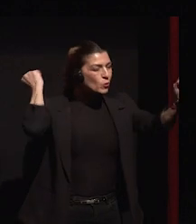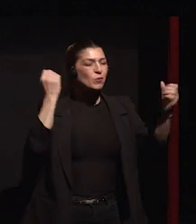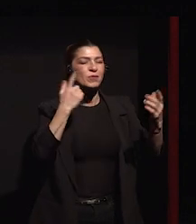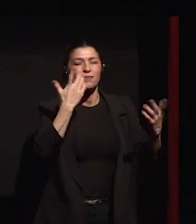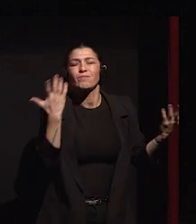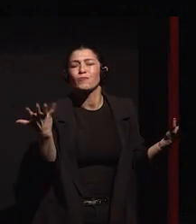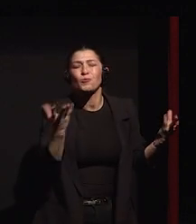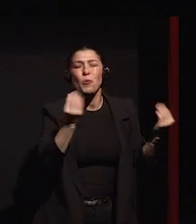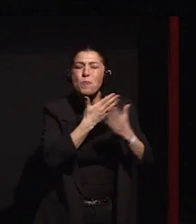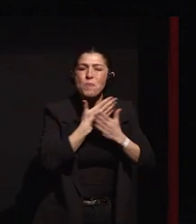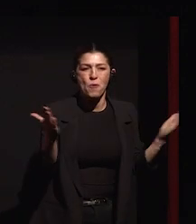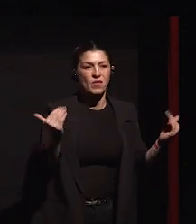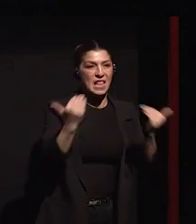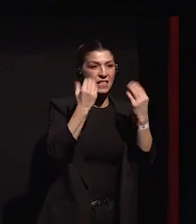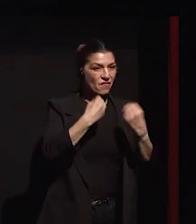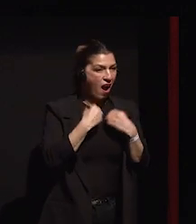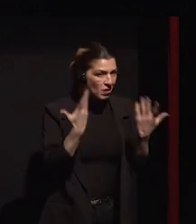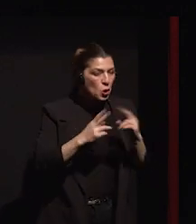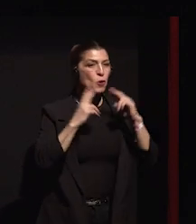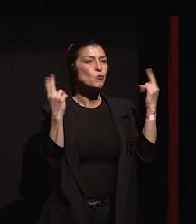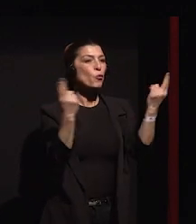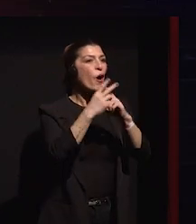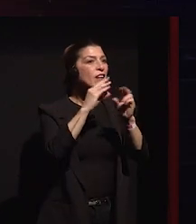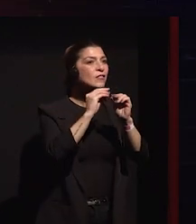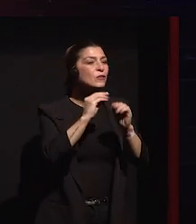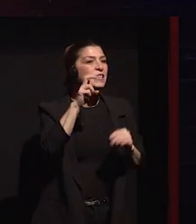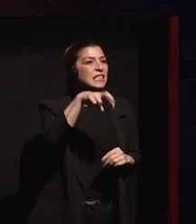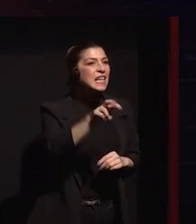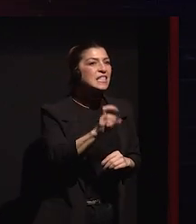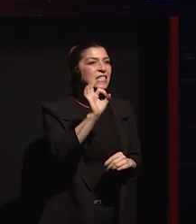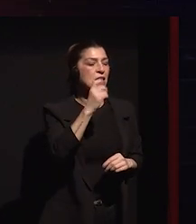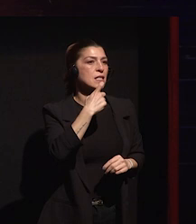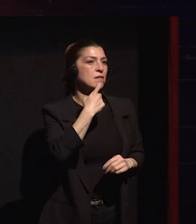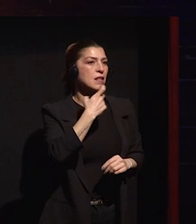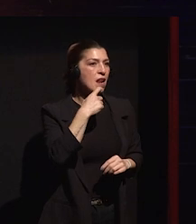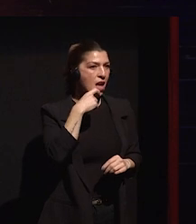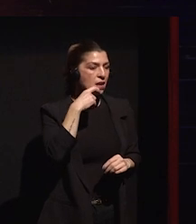and not just because it's an institution of 80 years, but because it's full of fantastic people